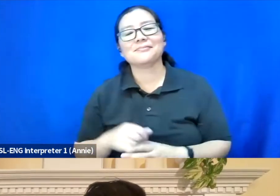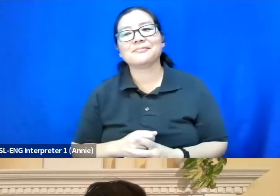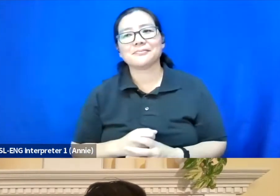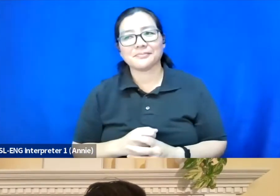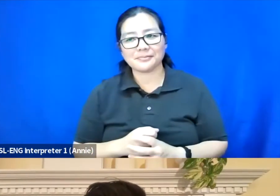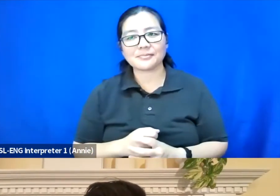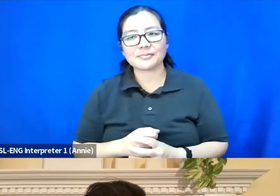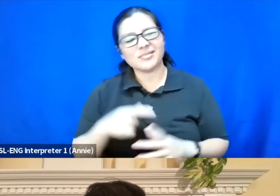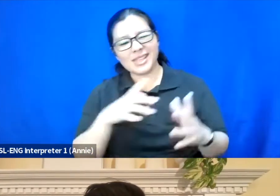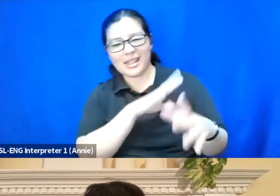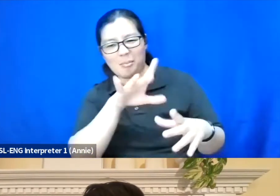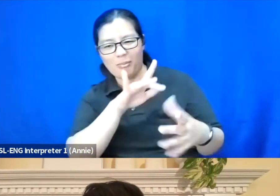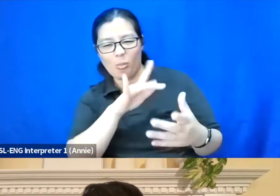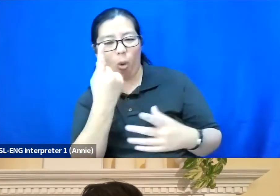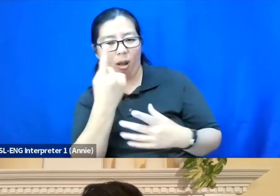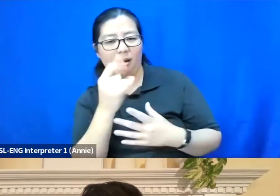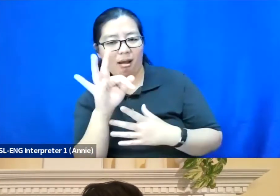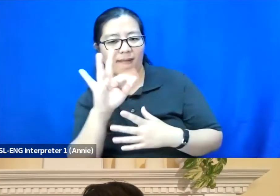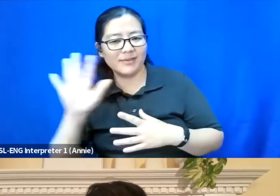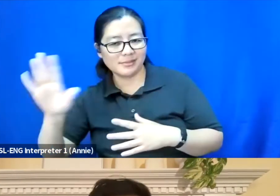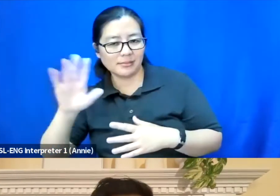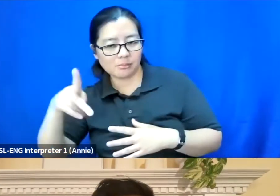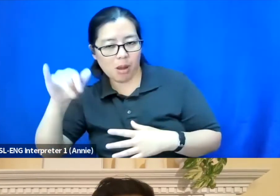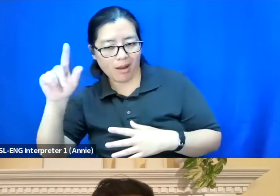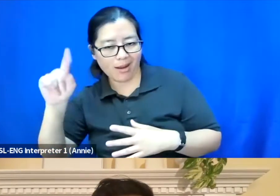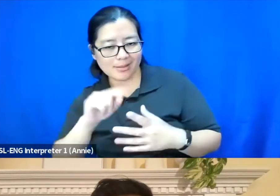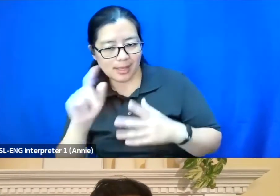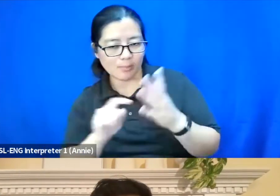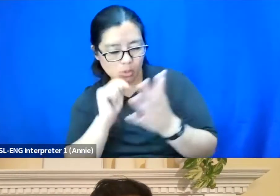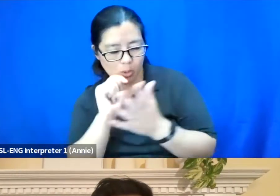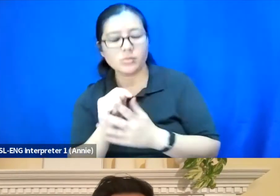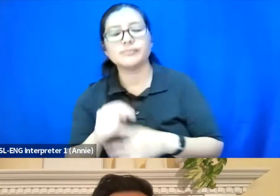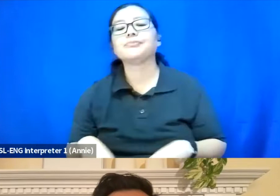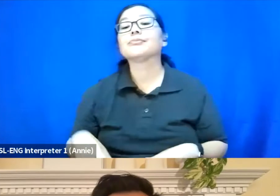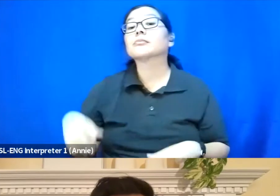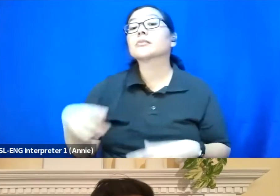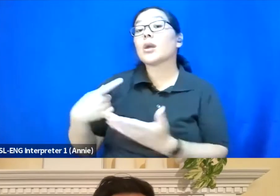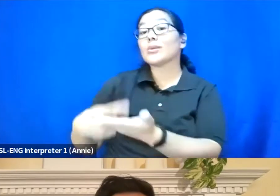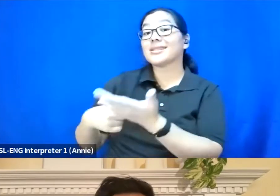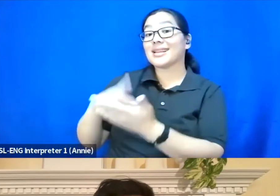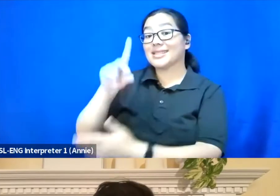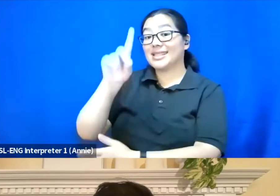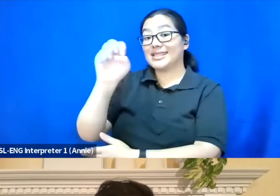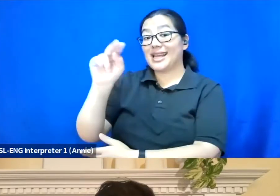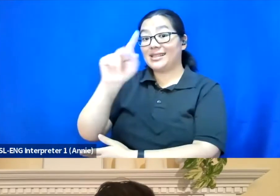Mm-hmm. And, you know, so he's known for -- and so to confine to -- to play a character where he's confined to the bed for the whole time until the very end --